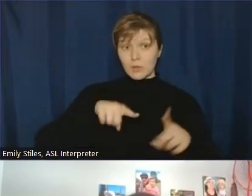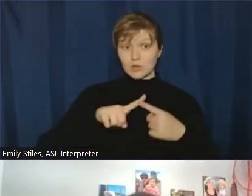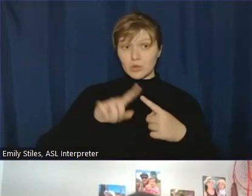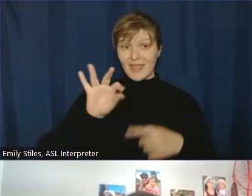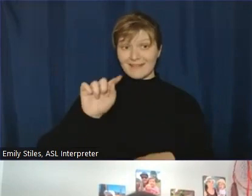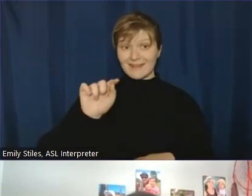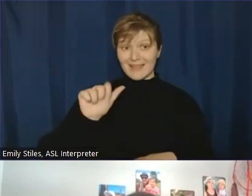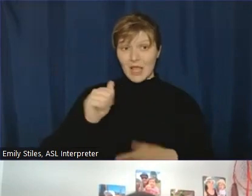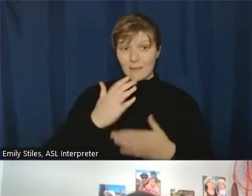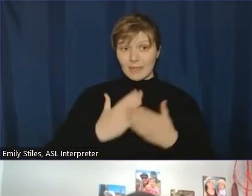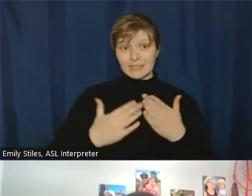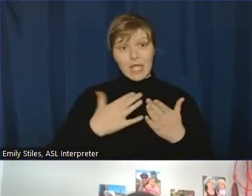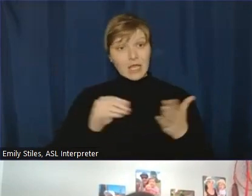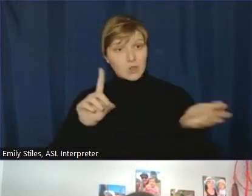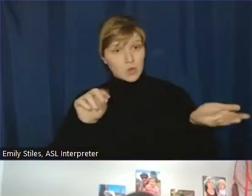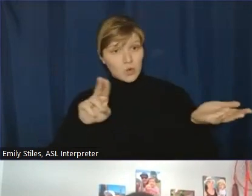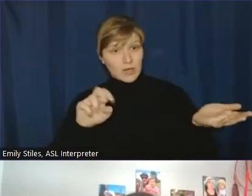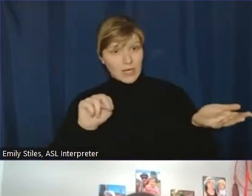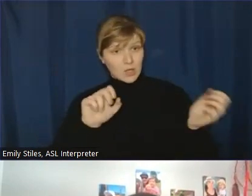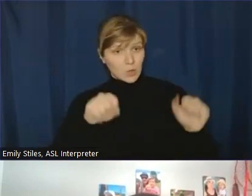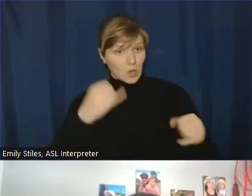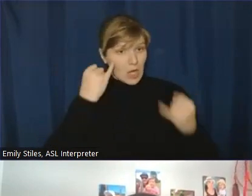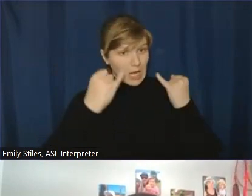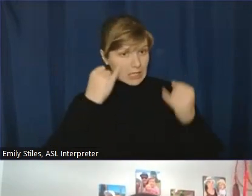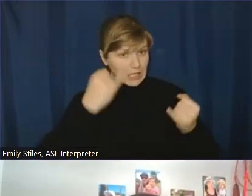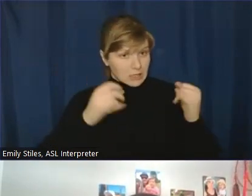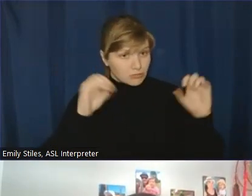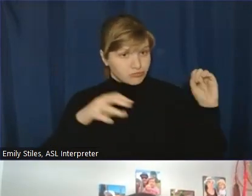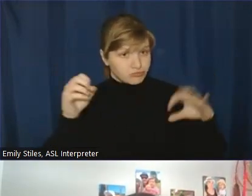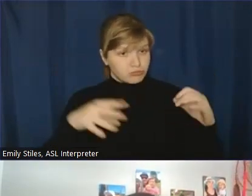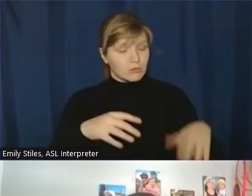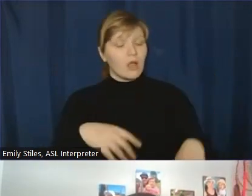I will mention if you are interested in having these conversations with